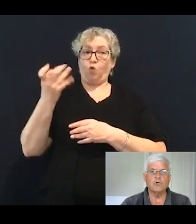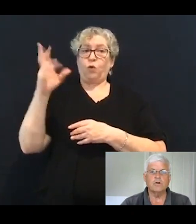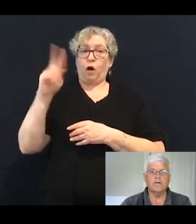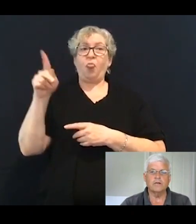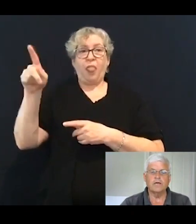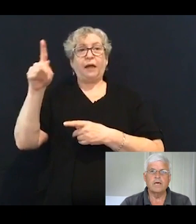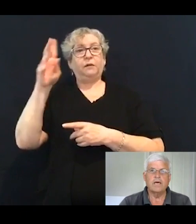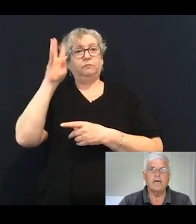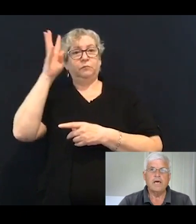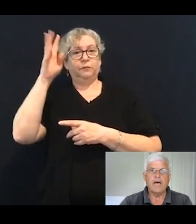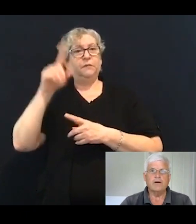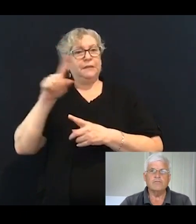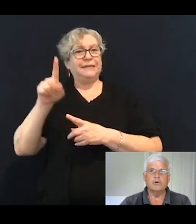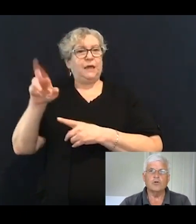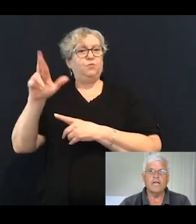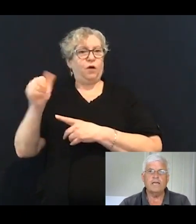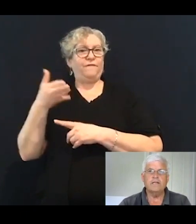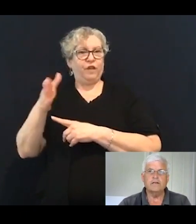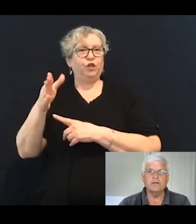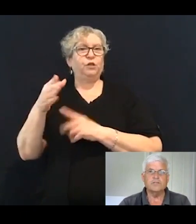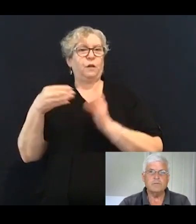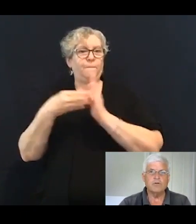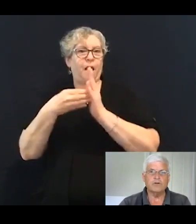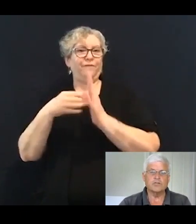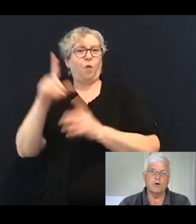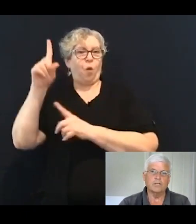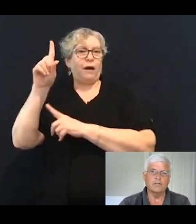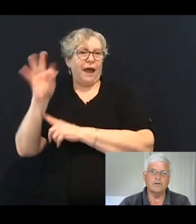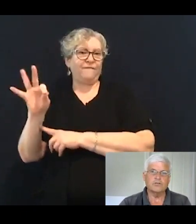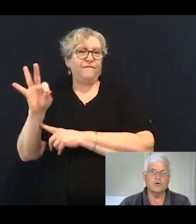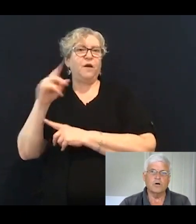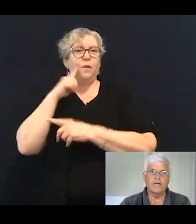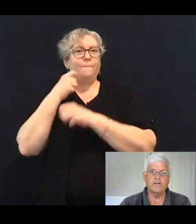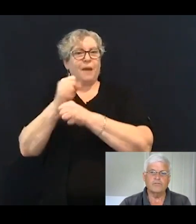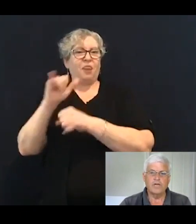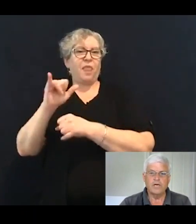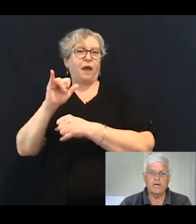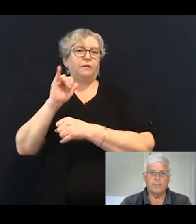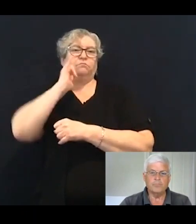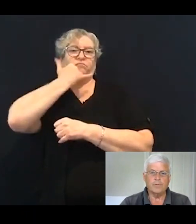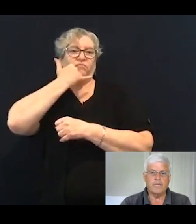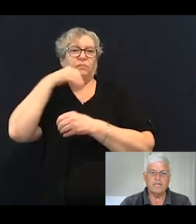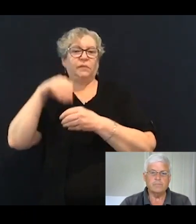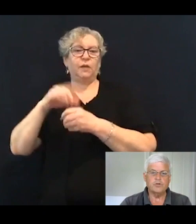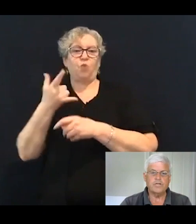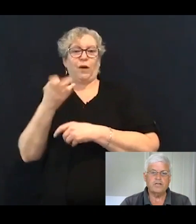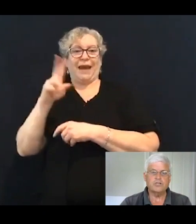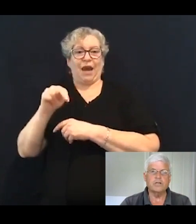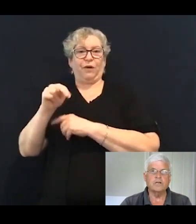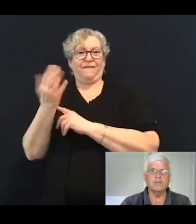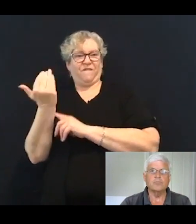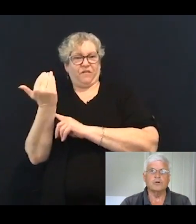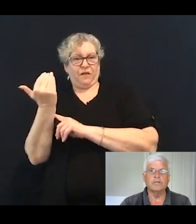have created a zebrafish model of Usher 1F by making a mutation in the protocadherin-15 gene